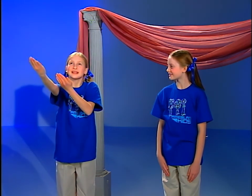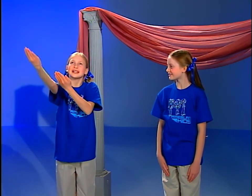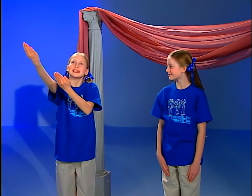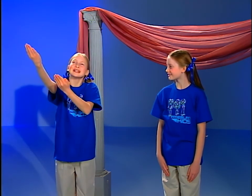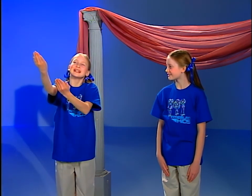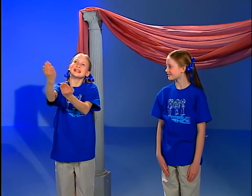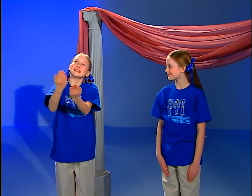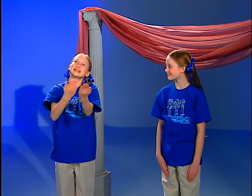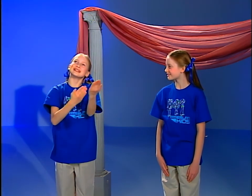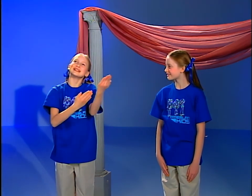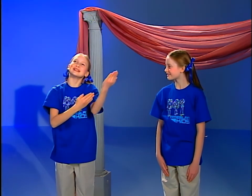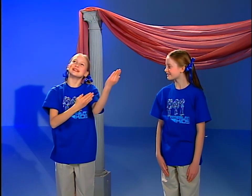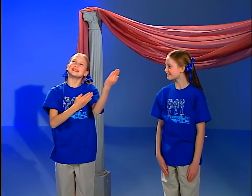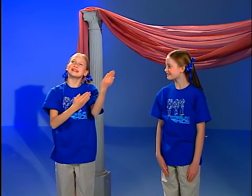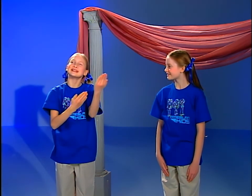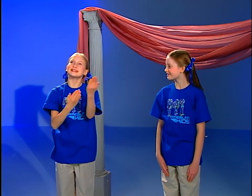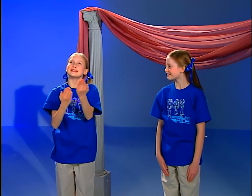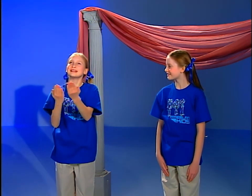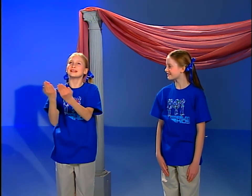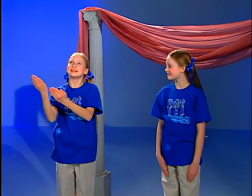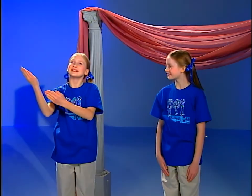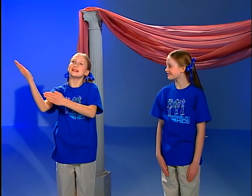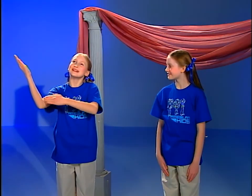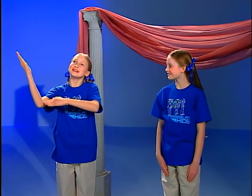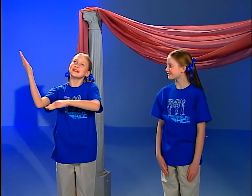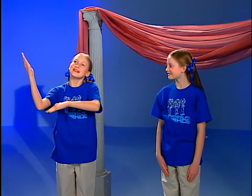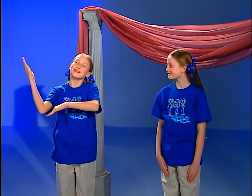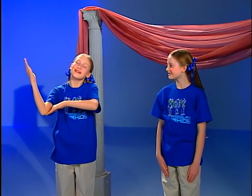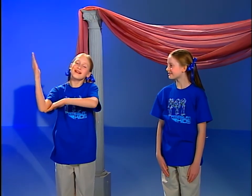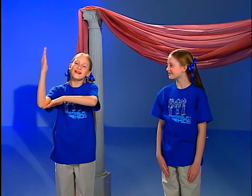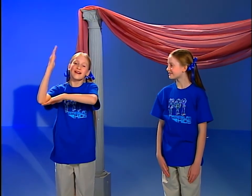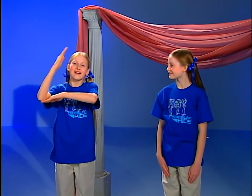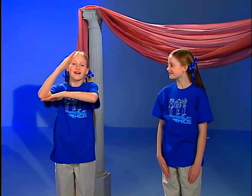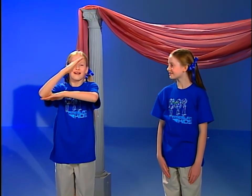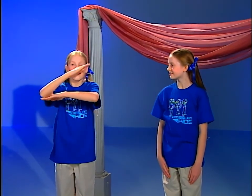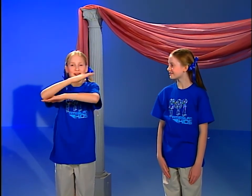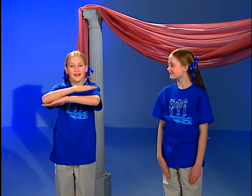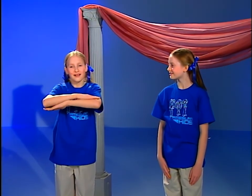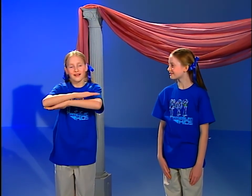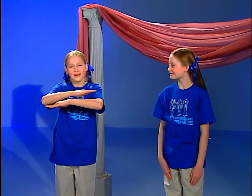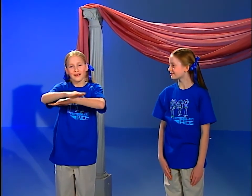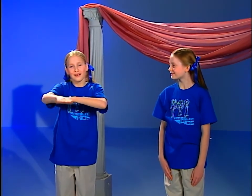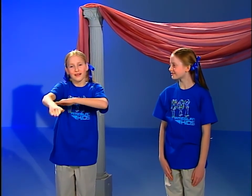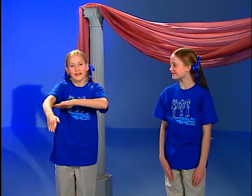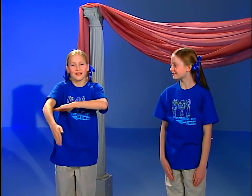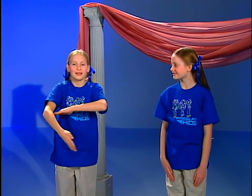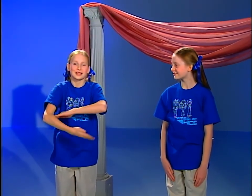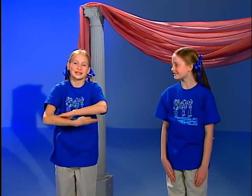HMM, WHAT DO YOU THINK? IF SOMEONE TELLS YOU A STORY THAT'S NOT TRUE, HOW DOES THAT MAKE YOU FEEL?